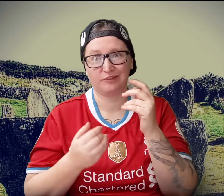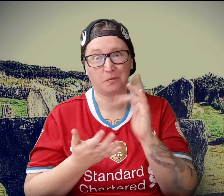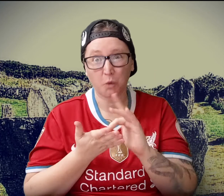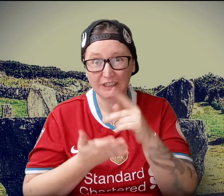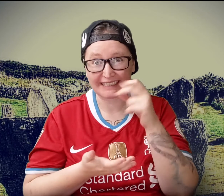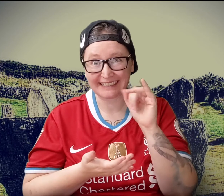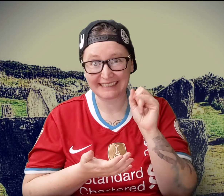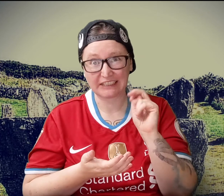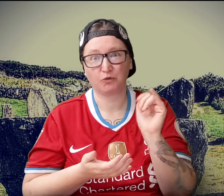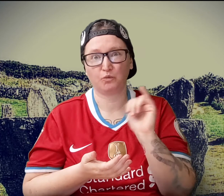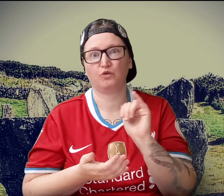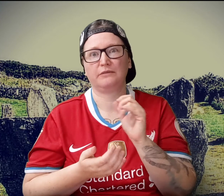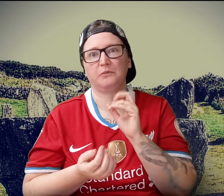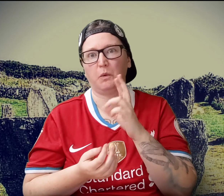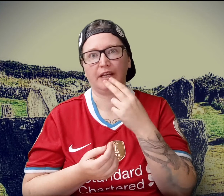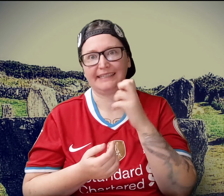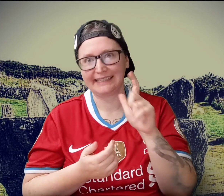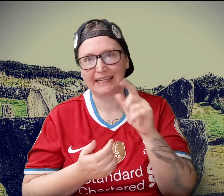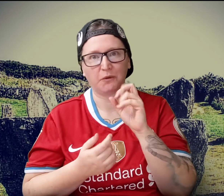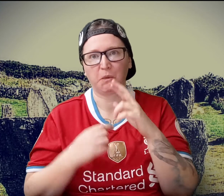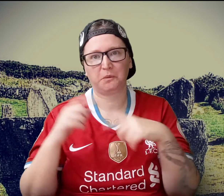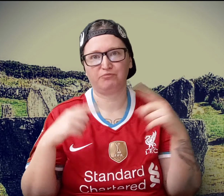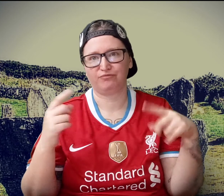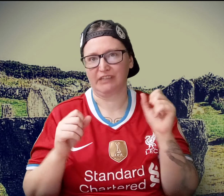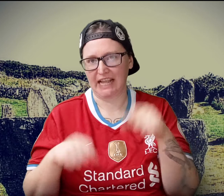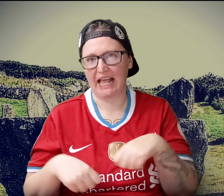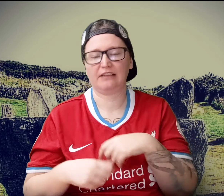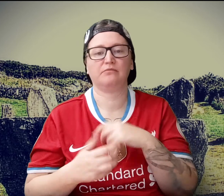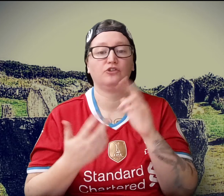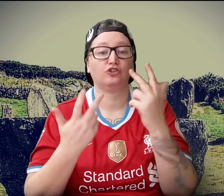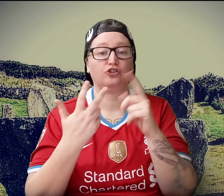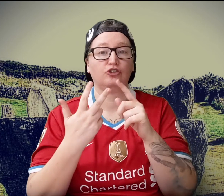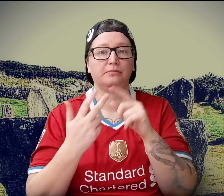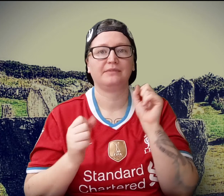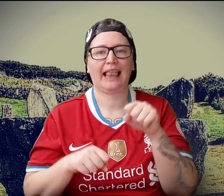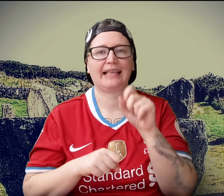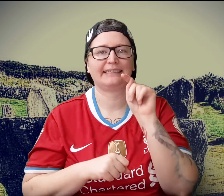making different sorts of poisons as well or ways to heal and then